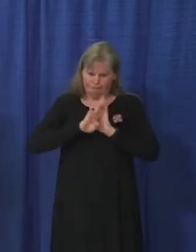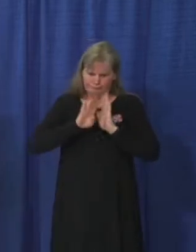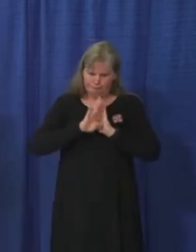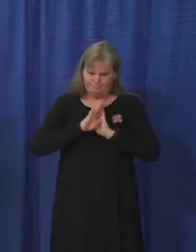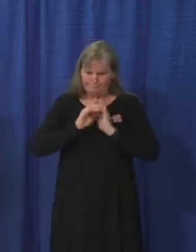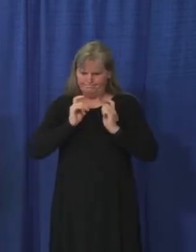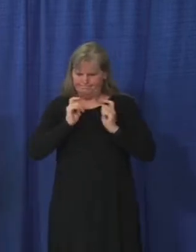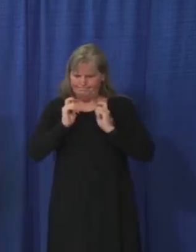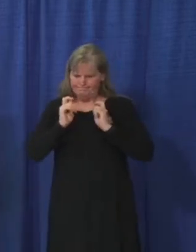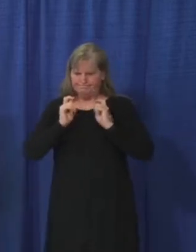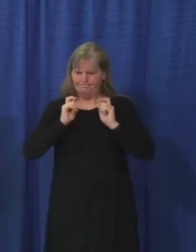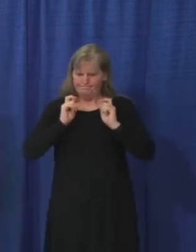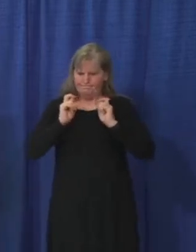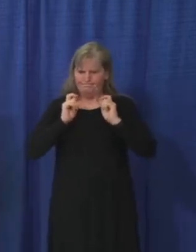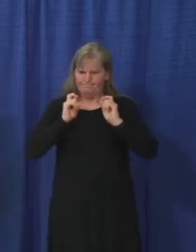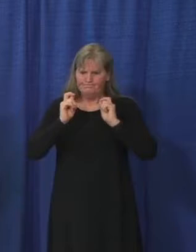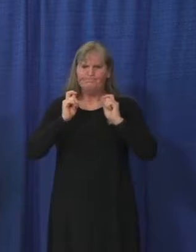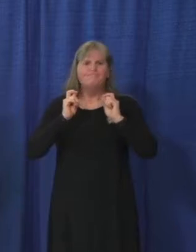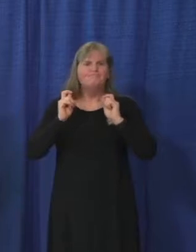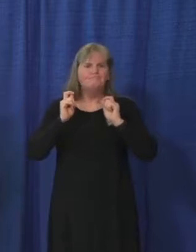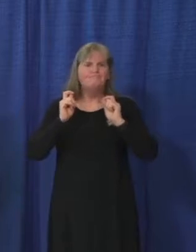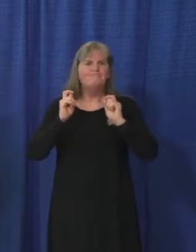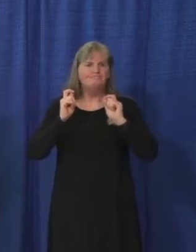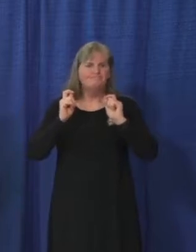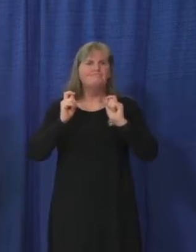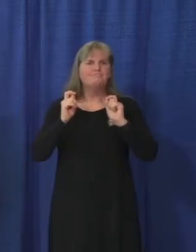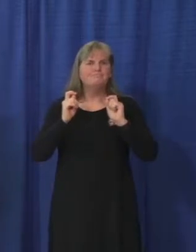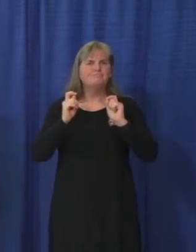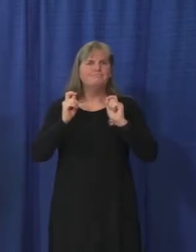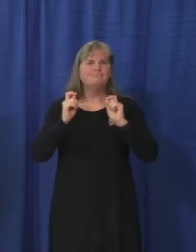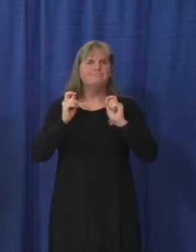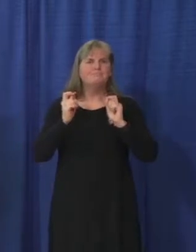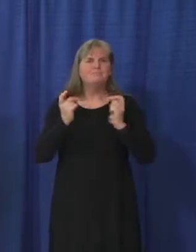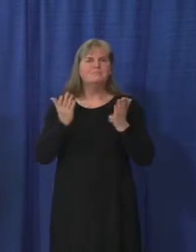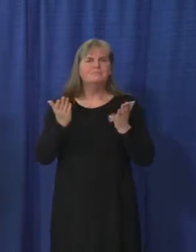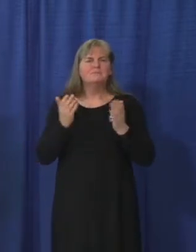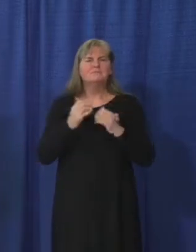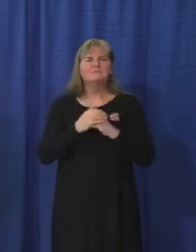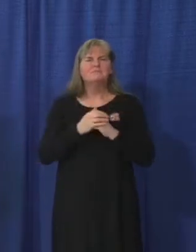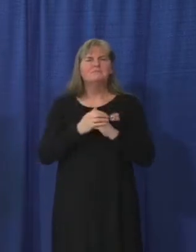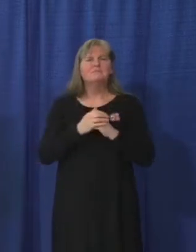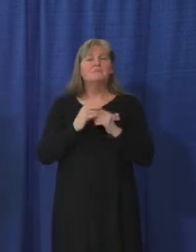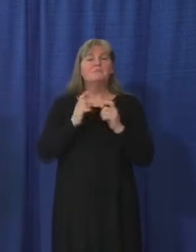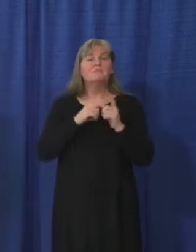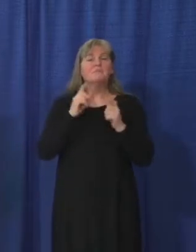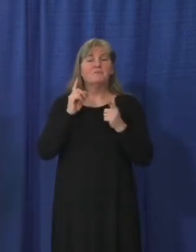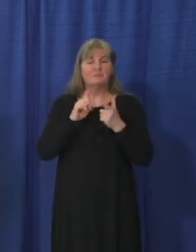played out in the economy here in the Yukon. Then of course culminating with this.